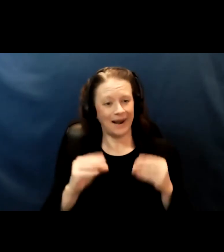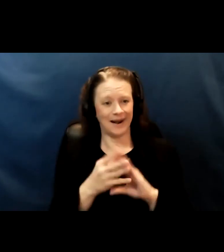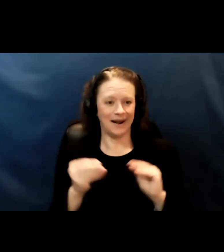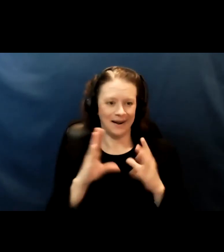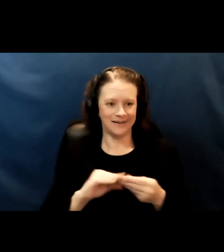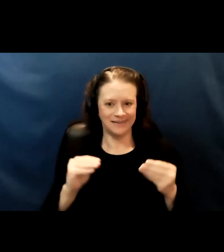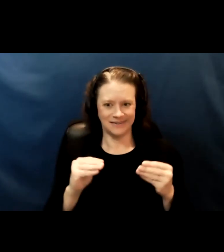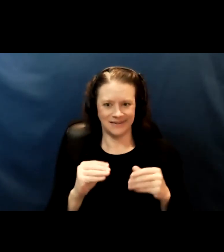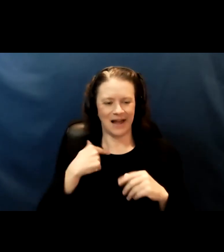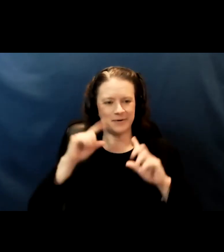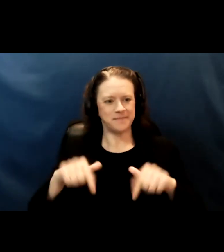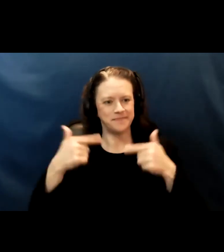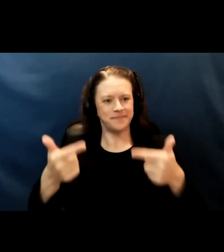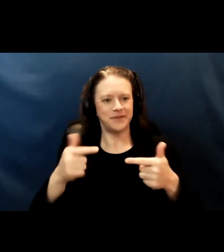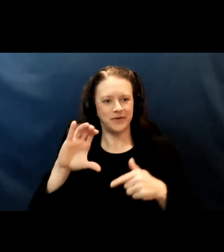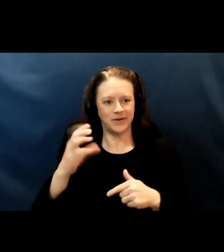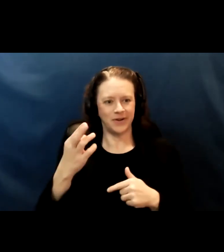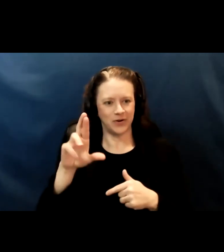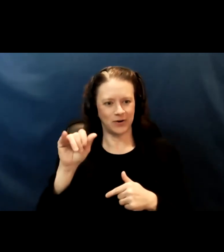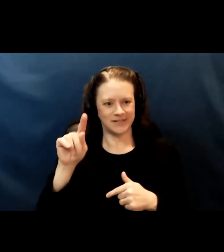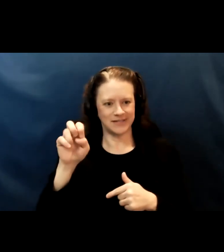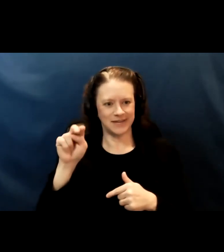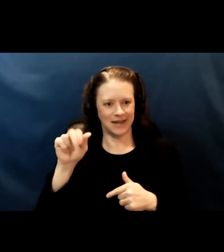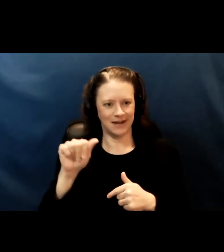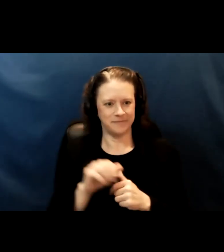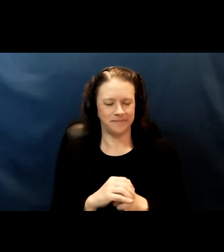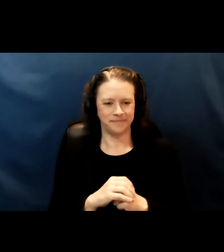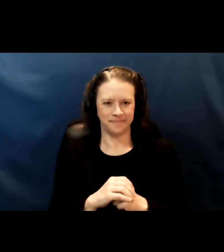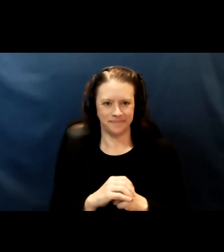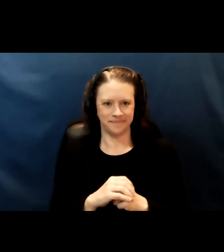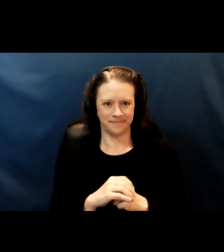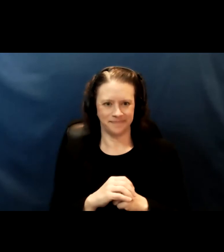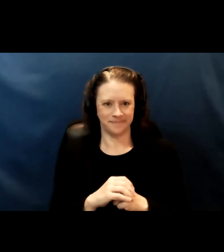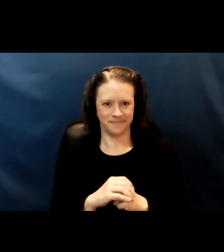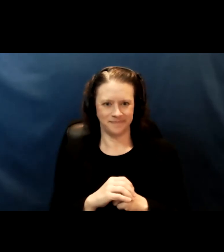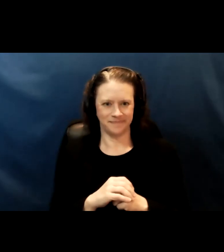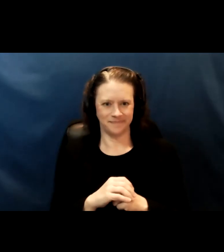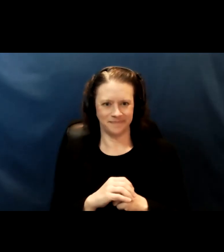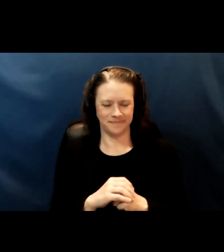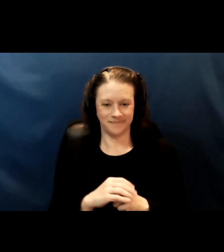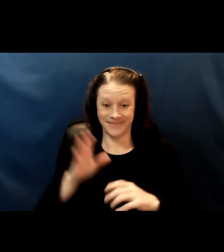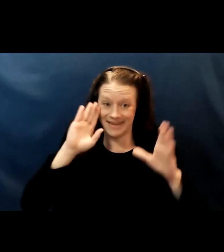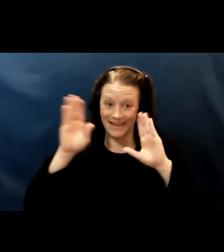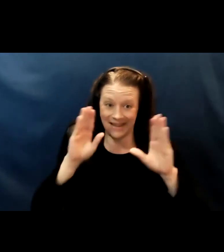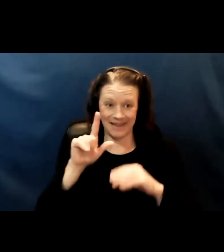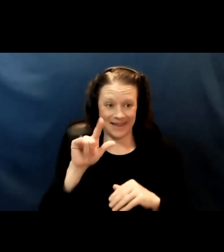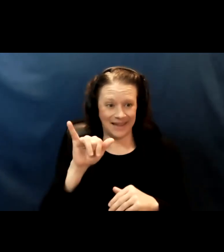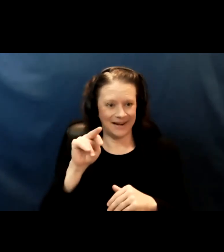this over back to Christena. Hey, Lindsay. You were not rambling